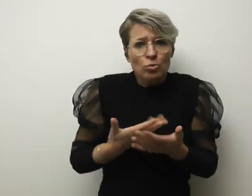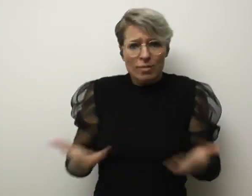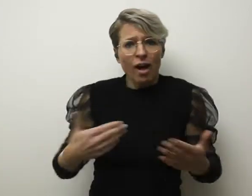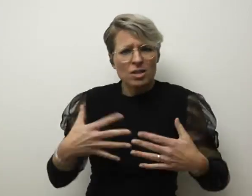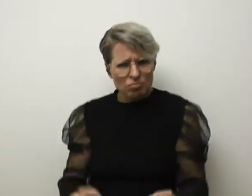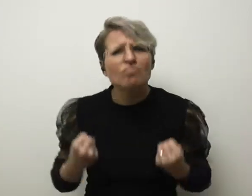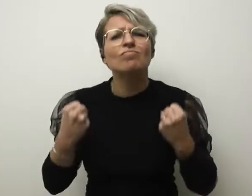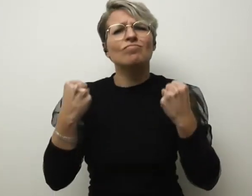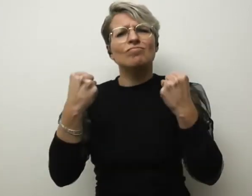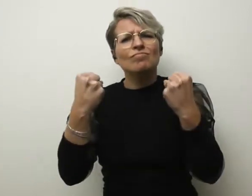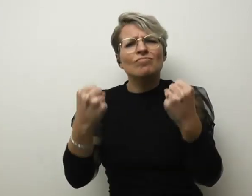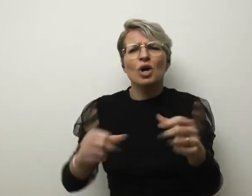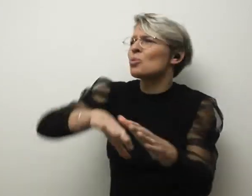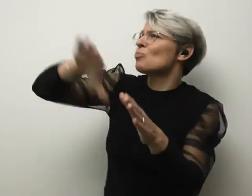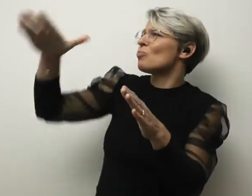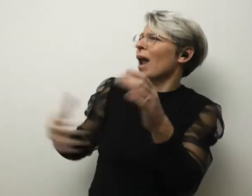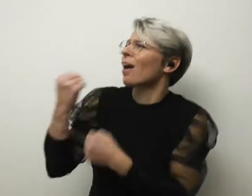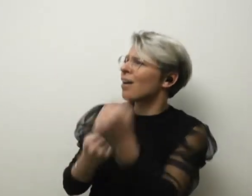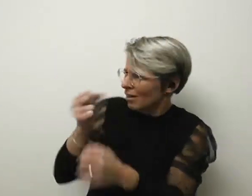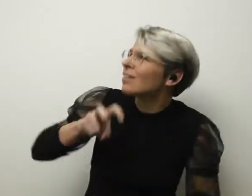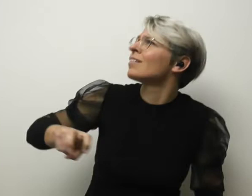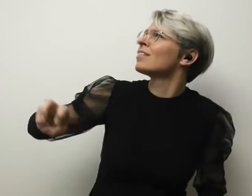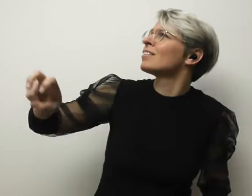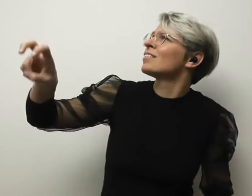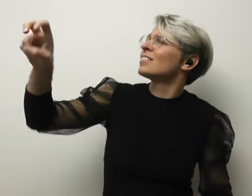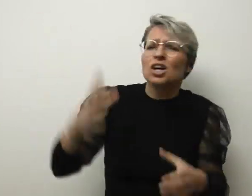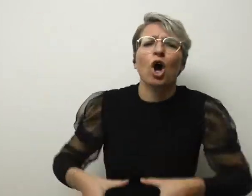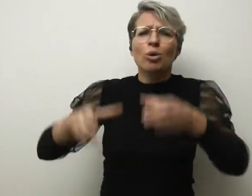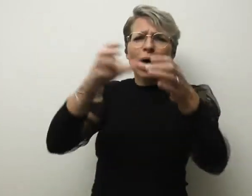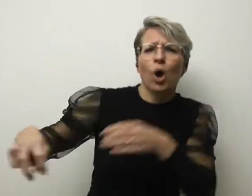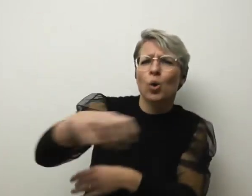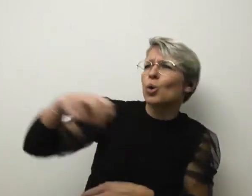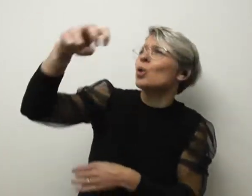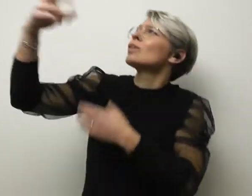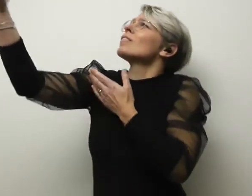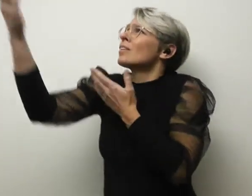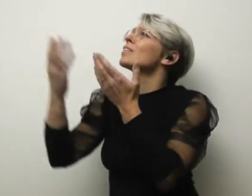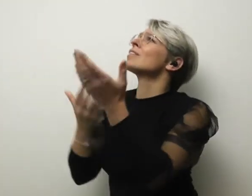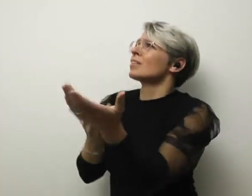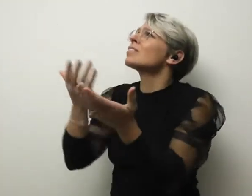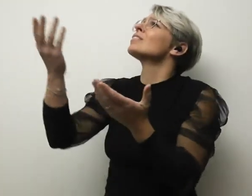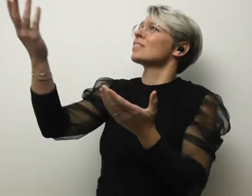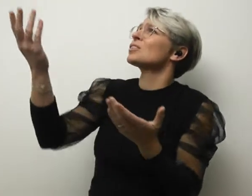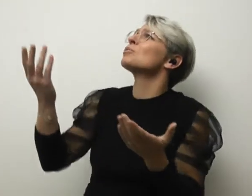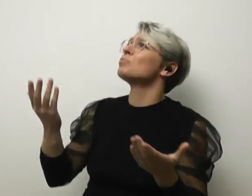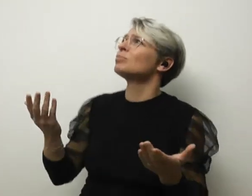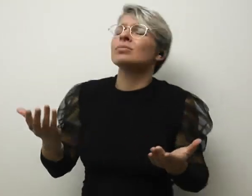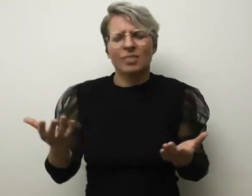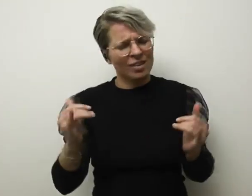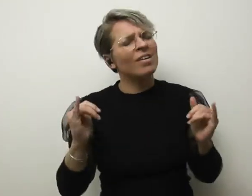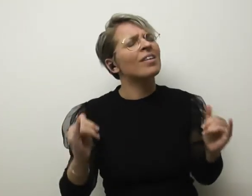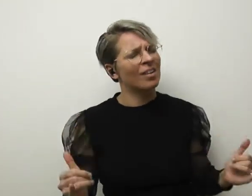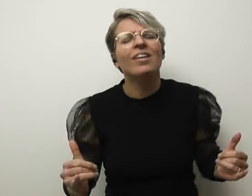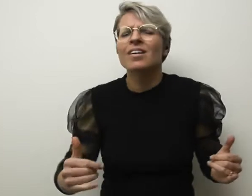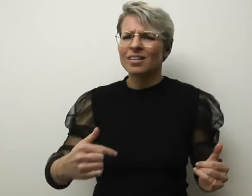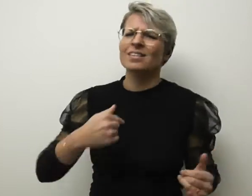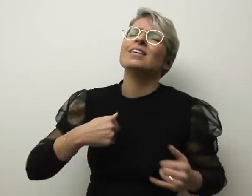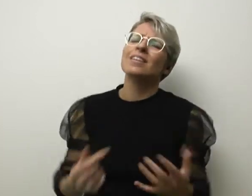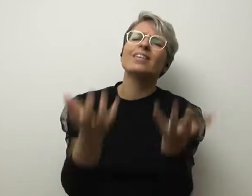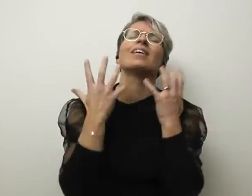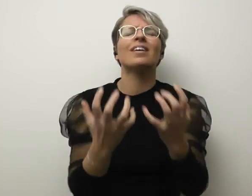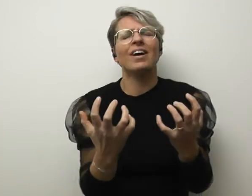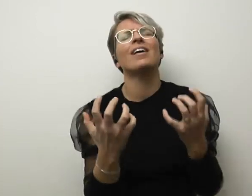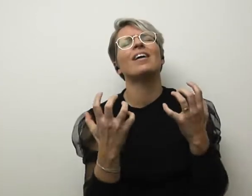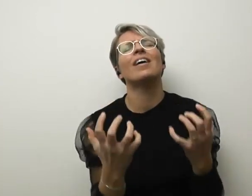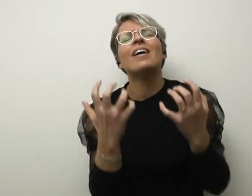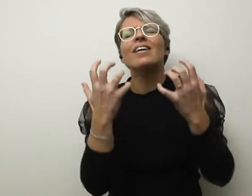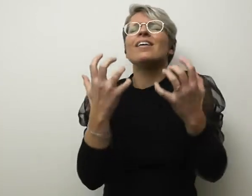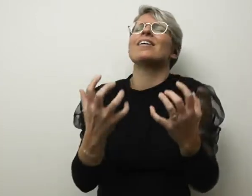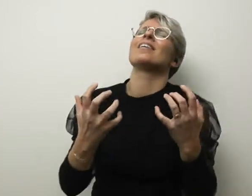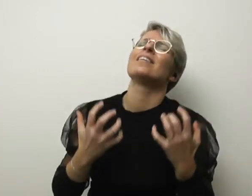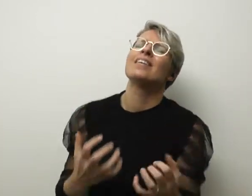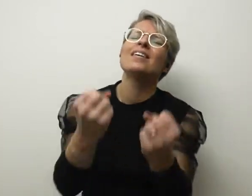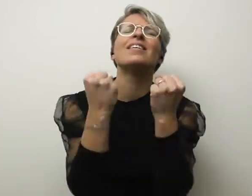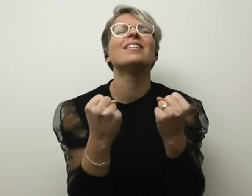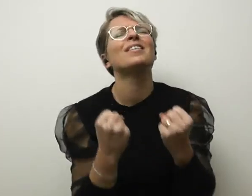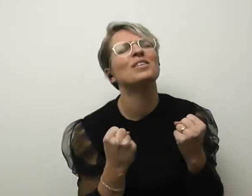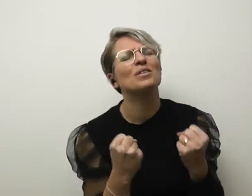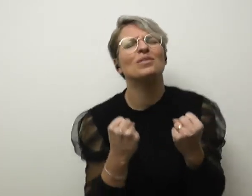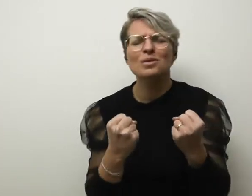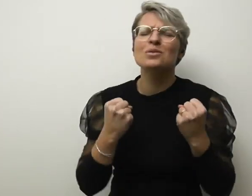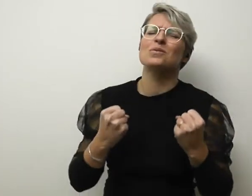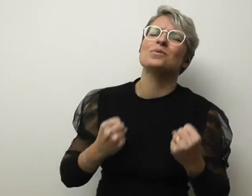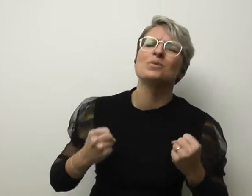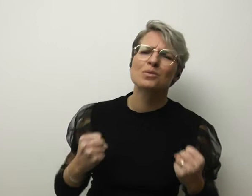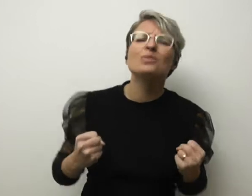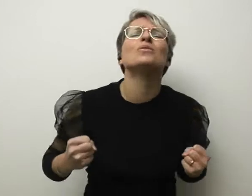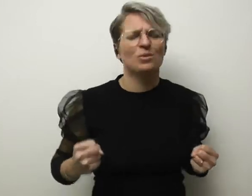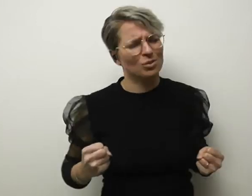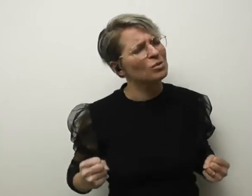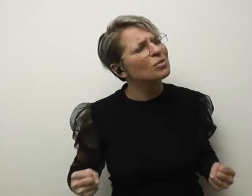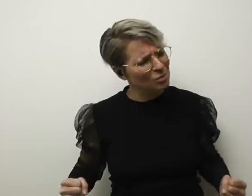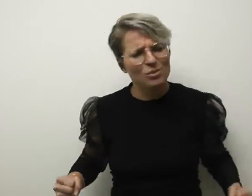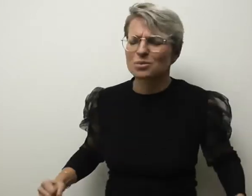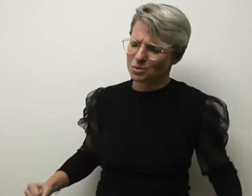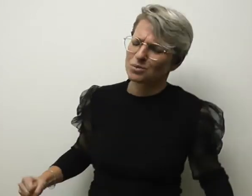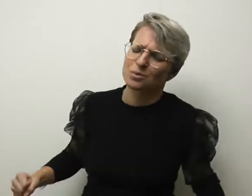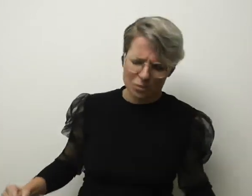Be running up that road, Be running up that hill, Be running up that building, If I only could, oh